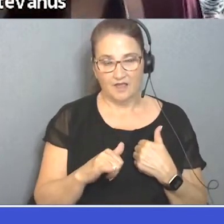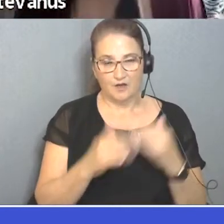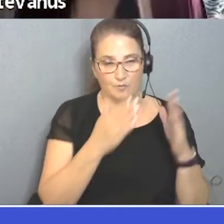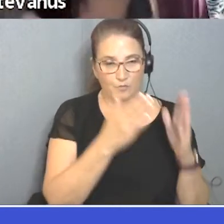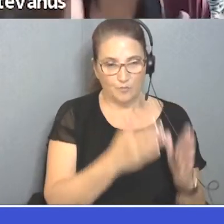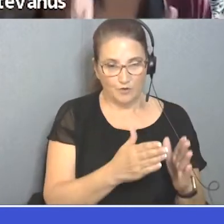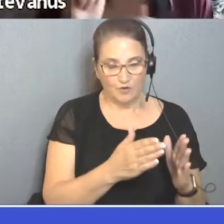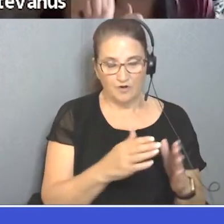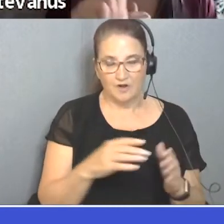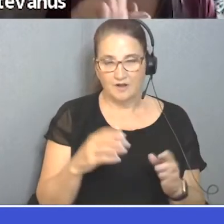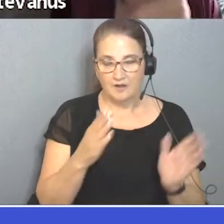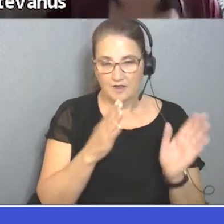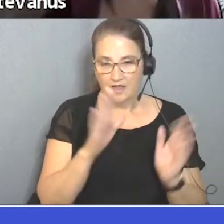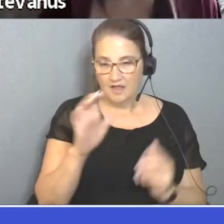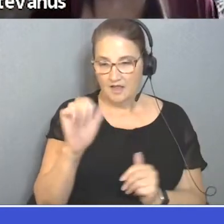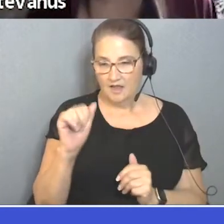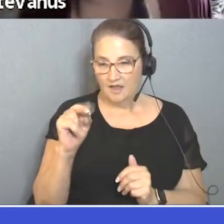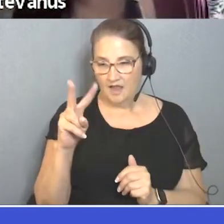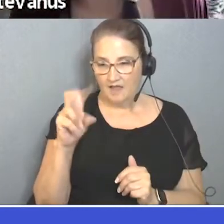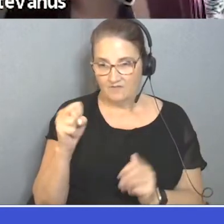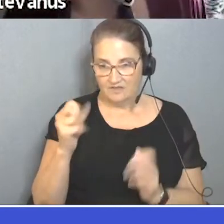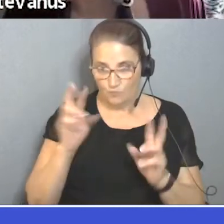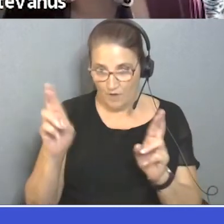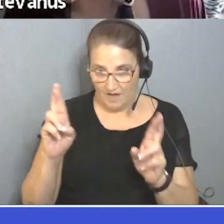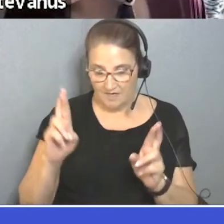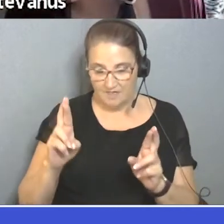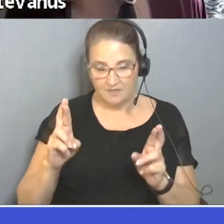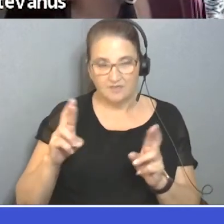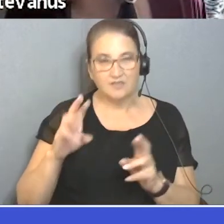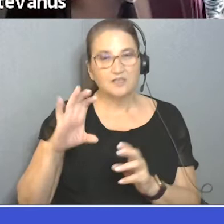when have your canvas prepped, click thumbs up or